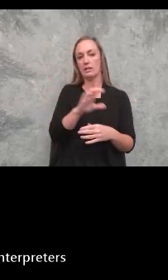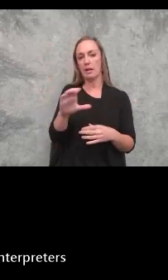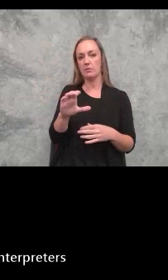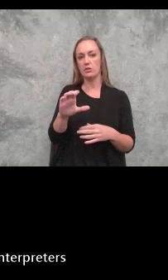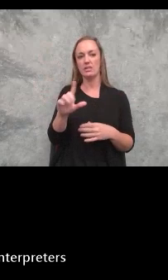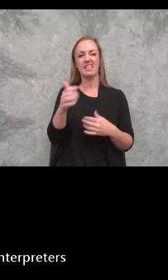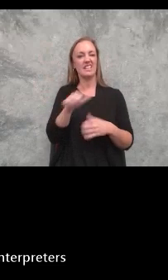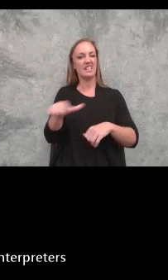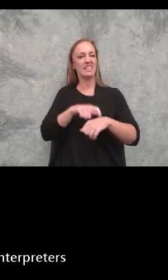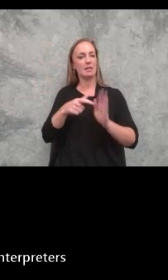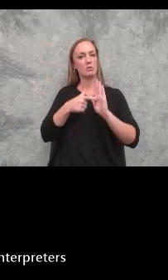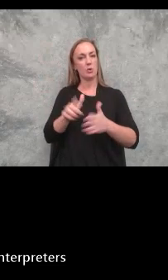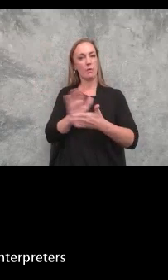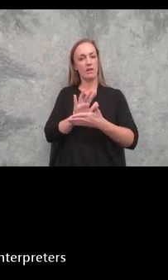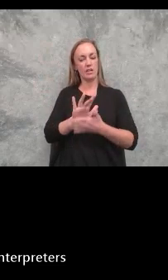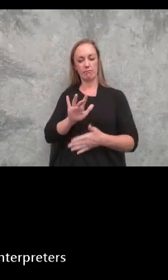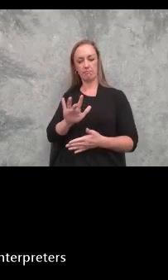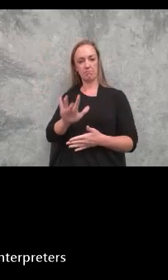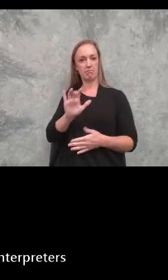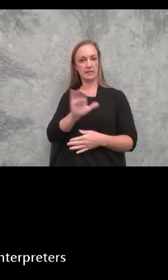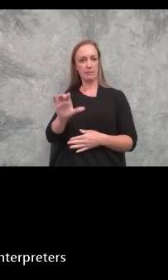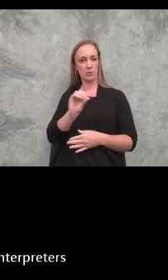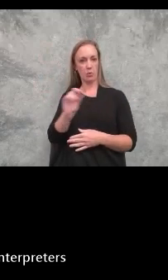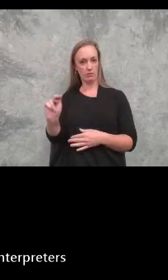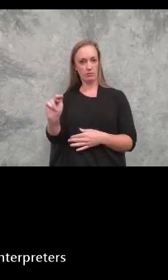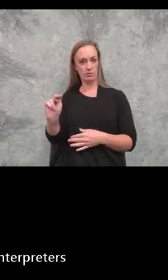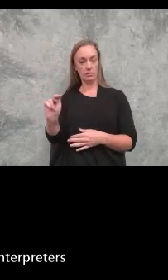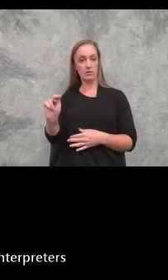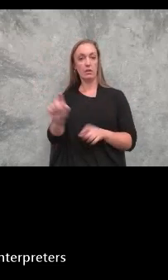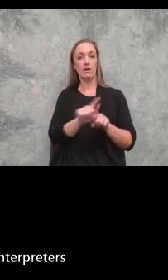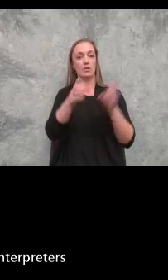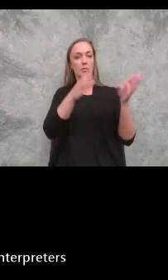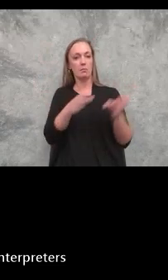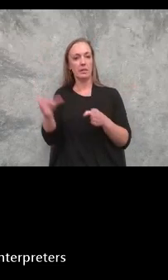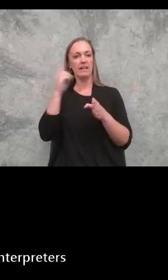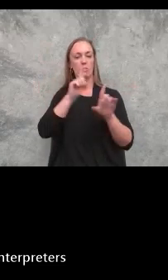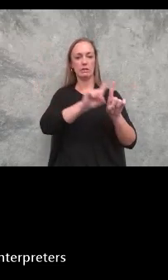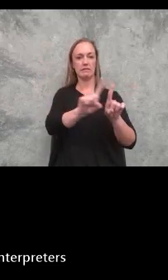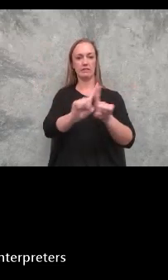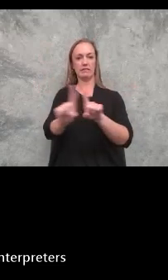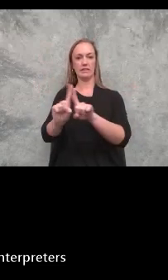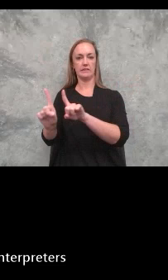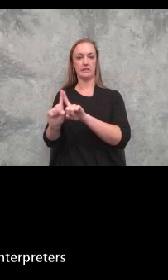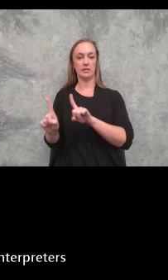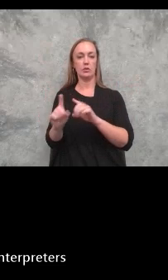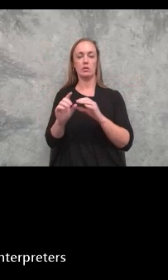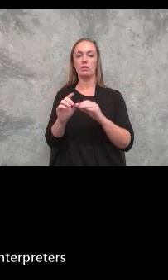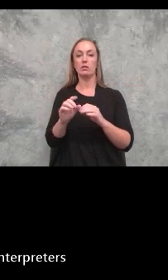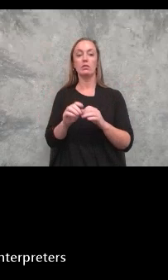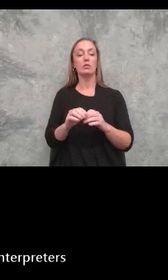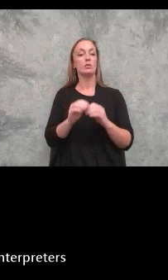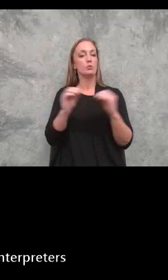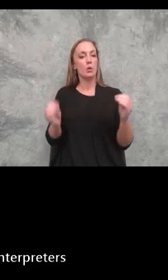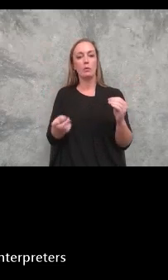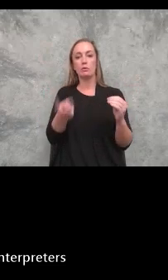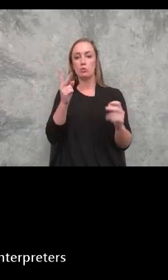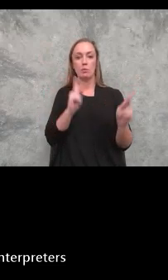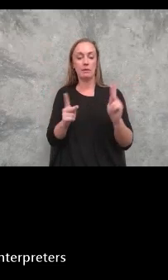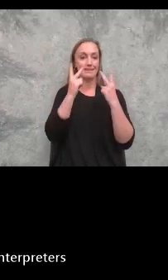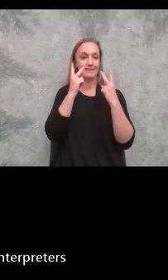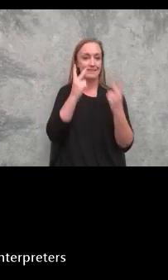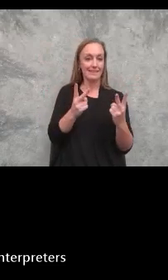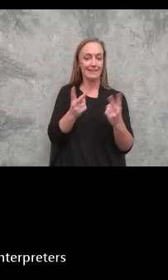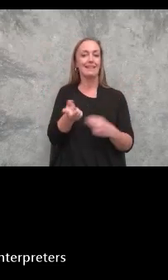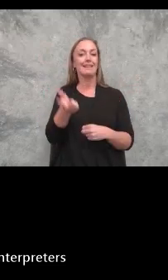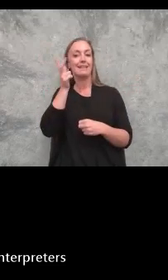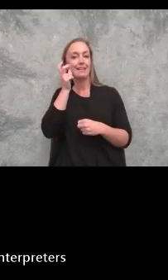showing a video. Also plan for differences. No two people see, hear or process things in the same